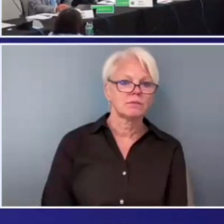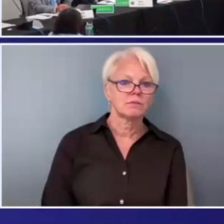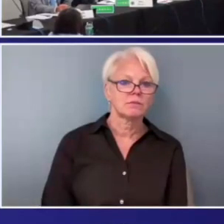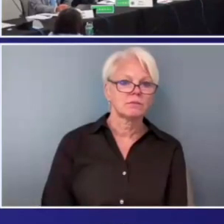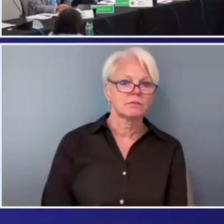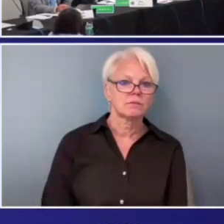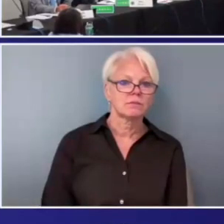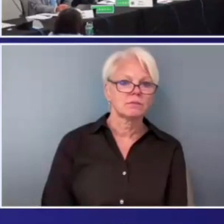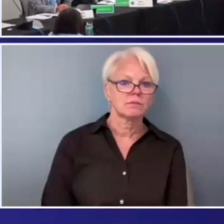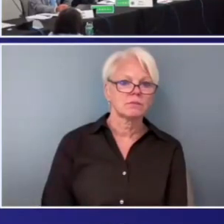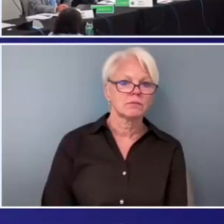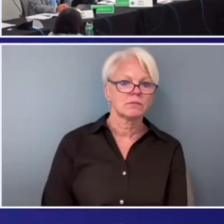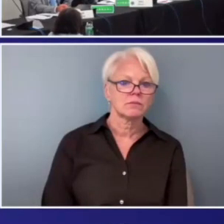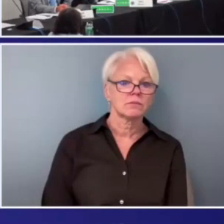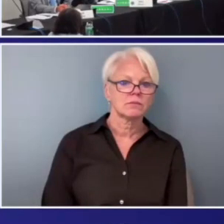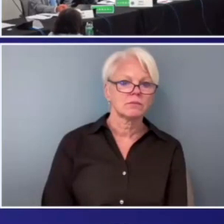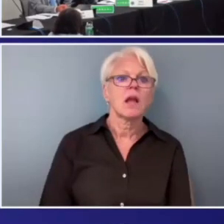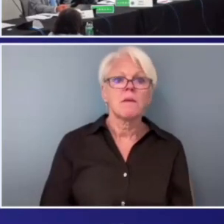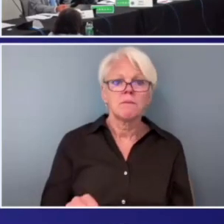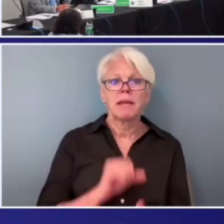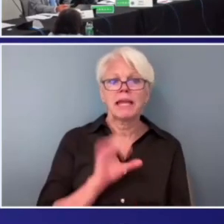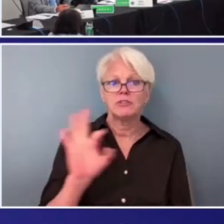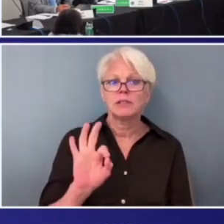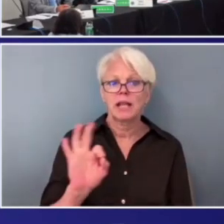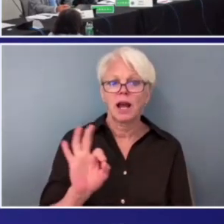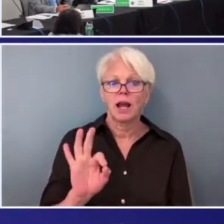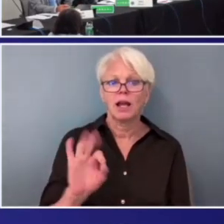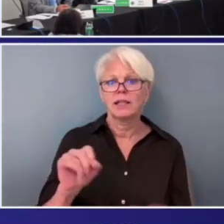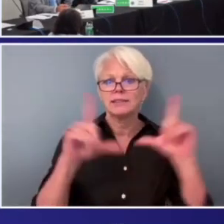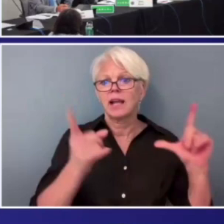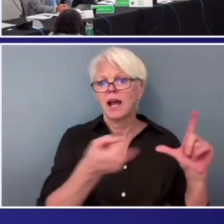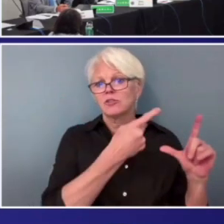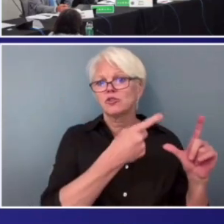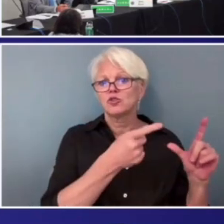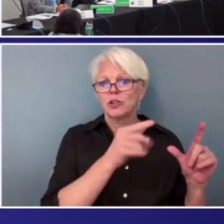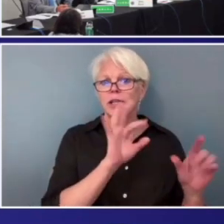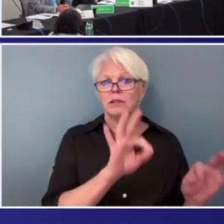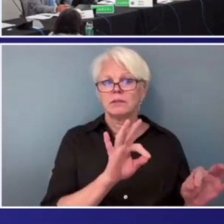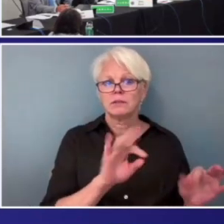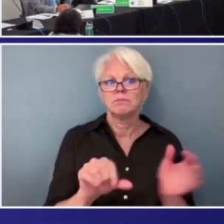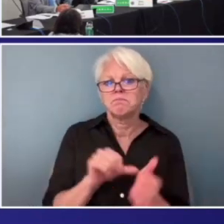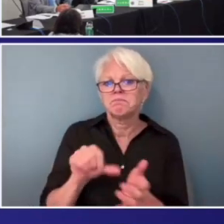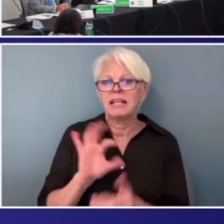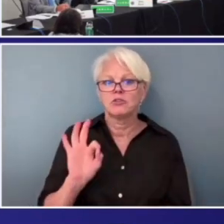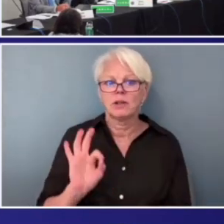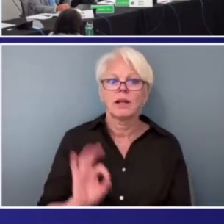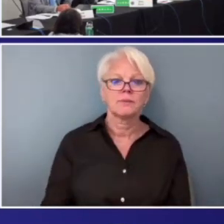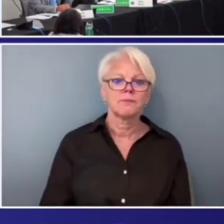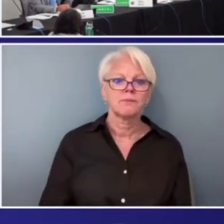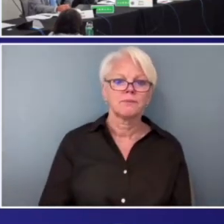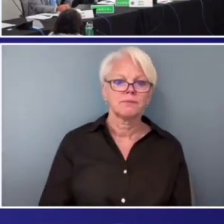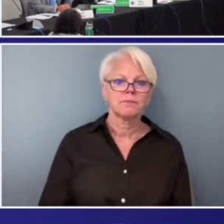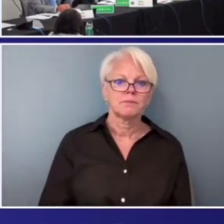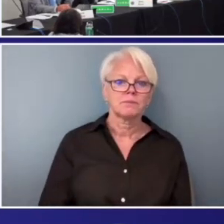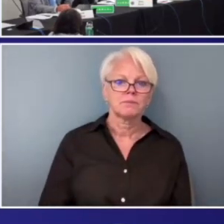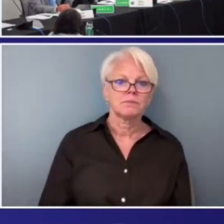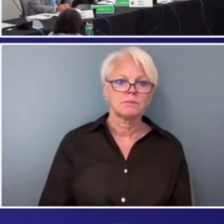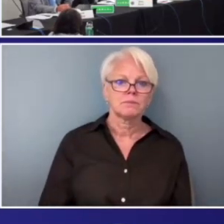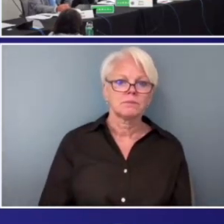Tell me the page number again. It's on page nine. It's up on the screen, but it's on page nine. Okay, I have it in front of me.